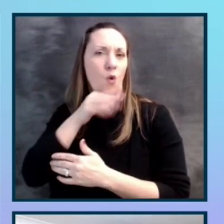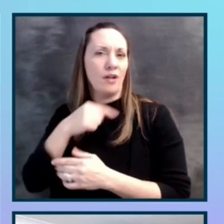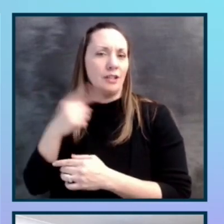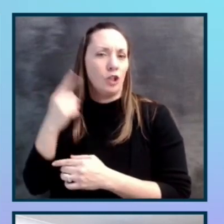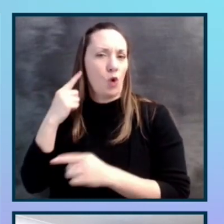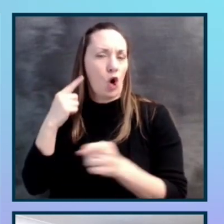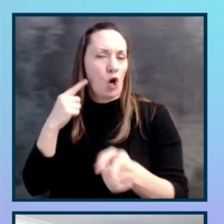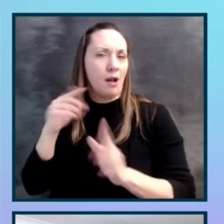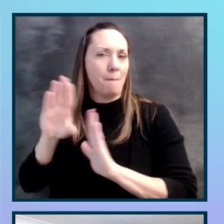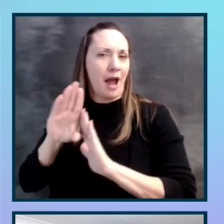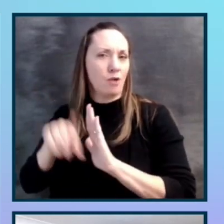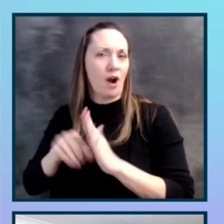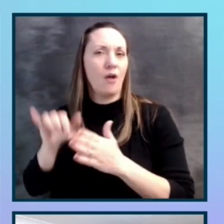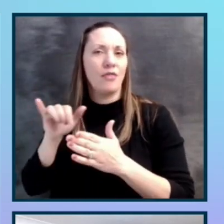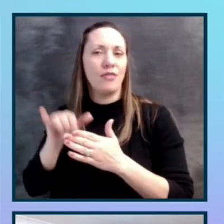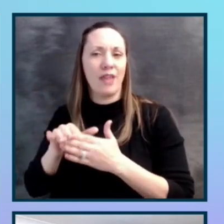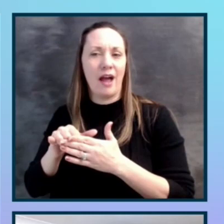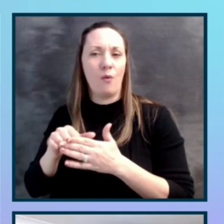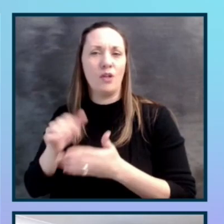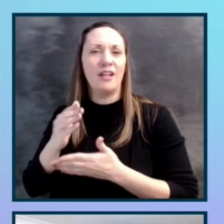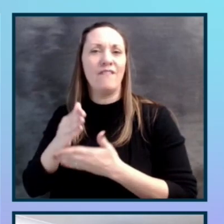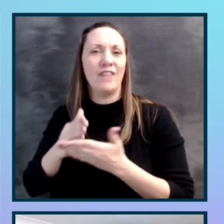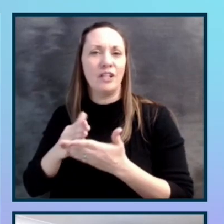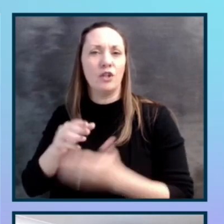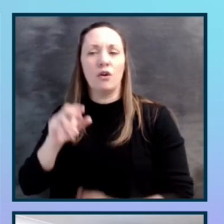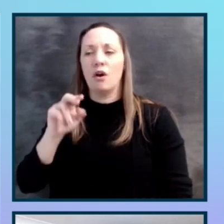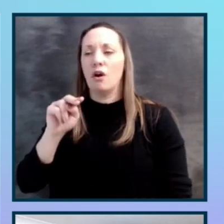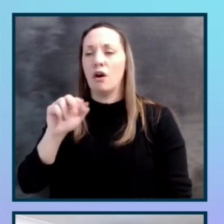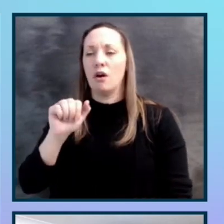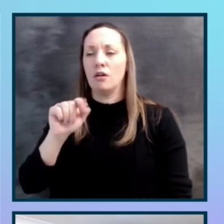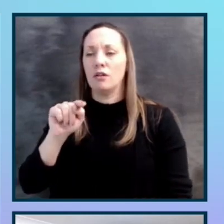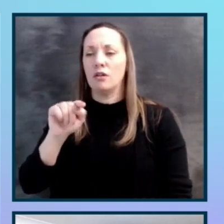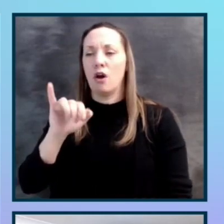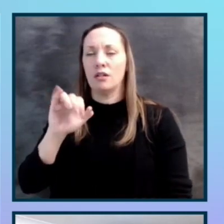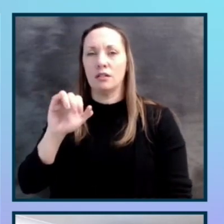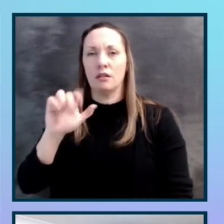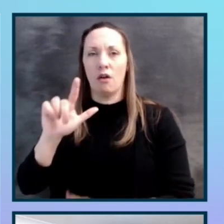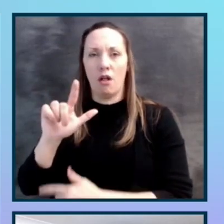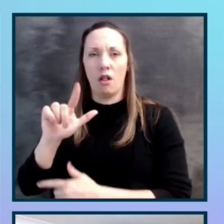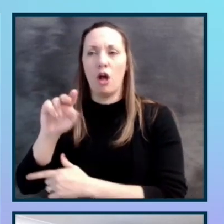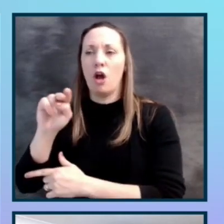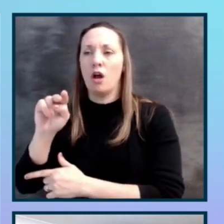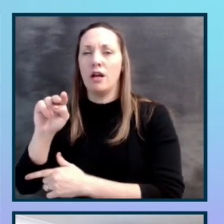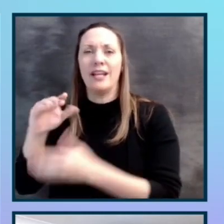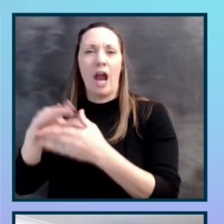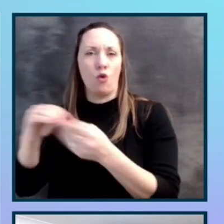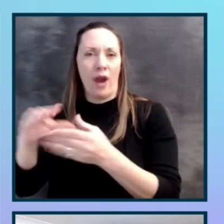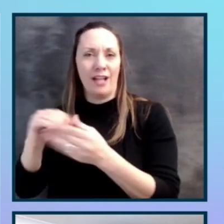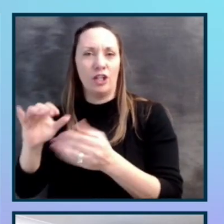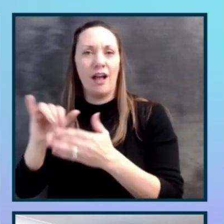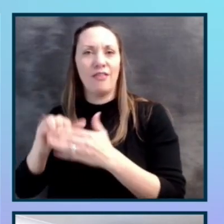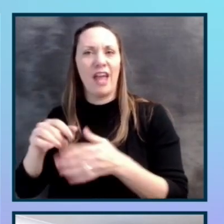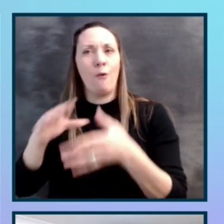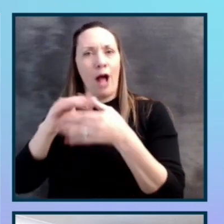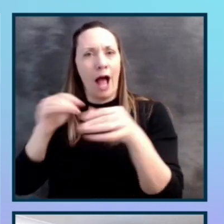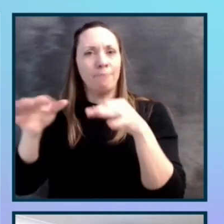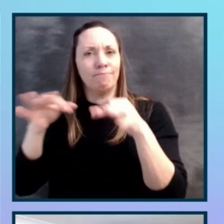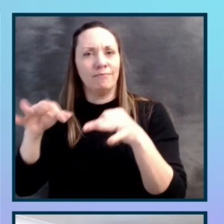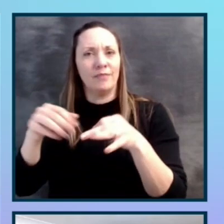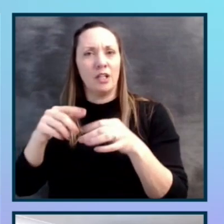but that was part of a feature called nautical narration. Now that not only narrates where your compass is facing... What direction you're facing when you're using your compass,